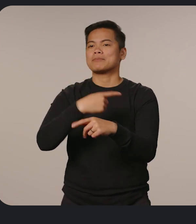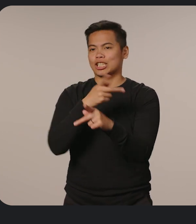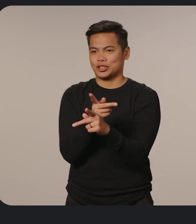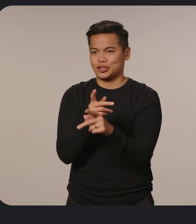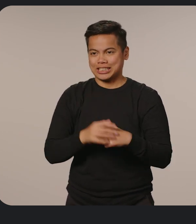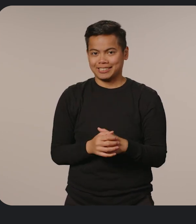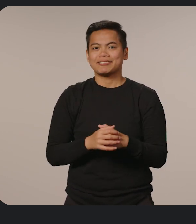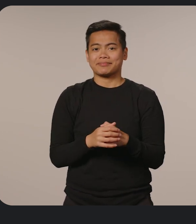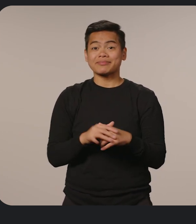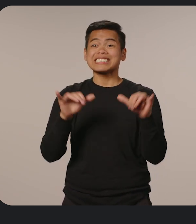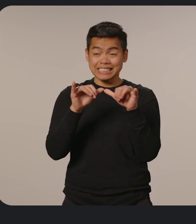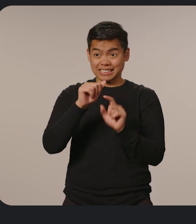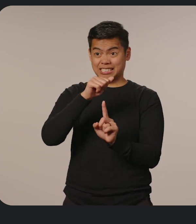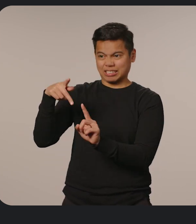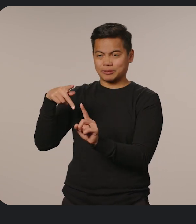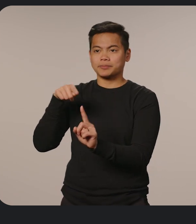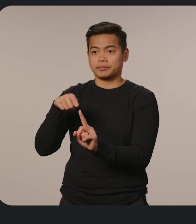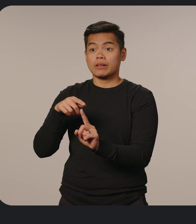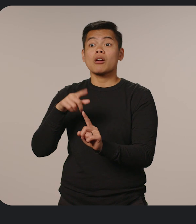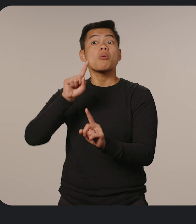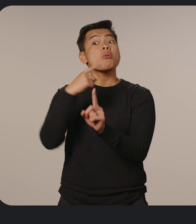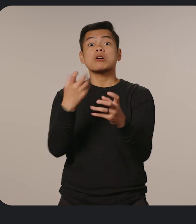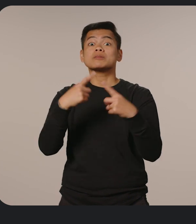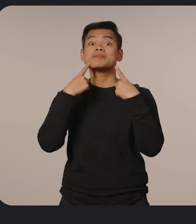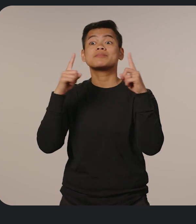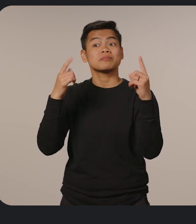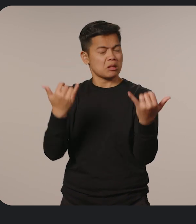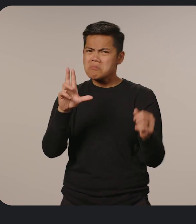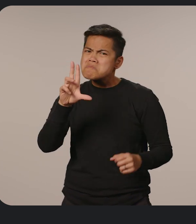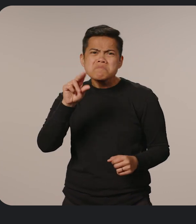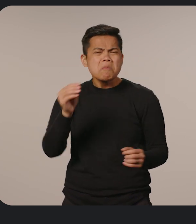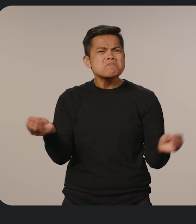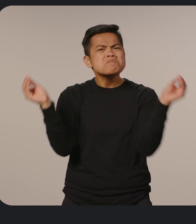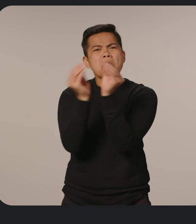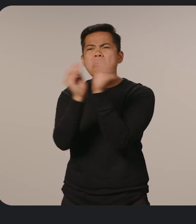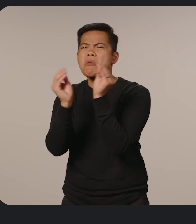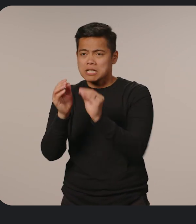applications but that's not all we wanted to share about firestore today